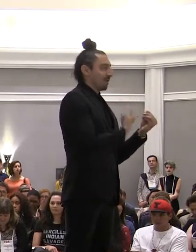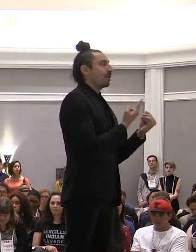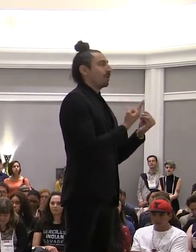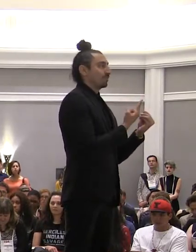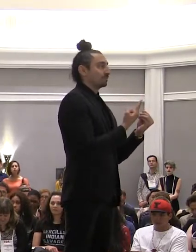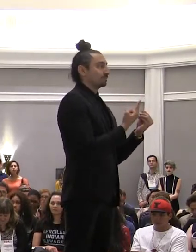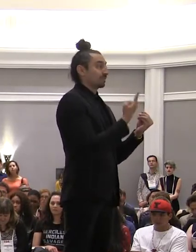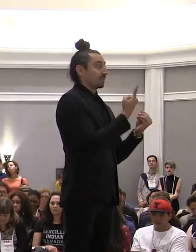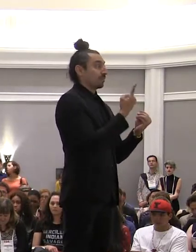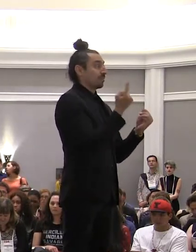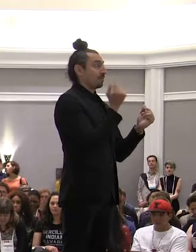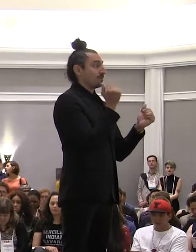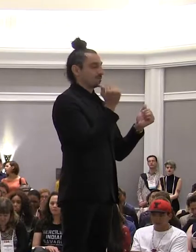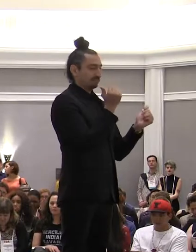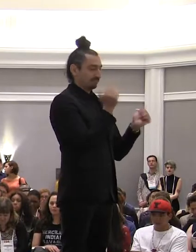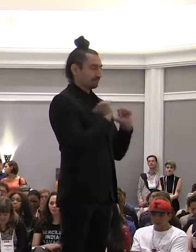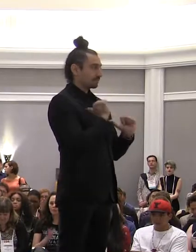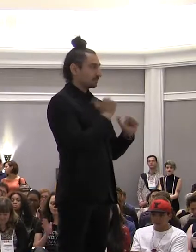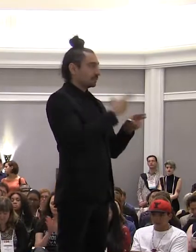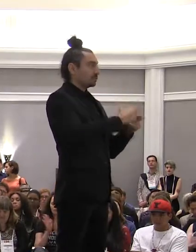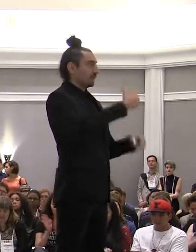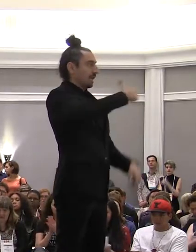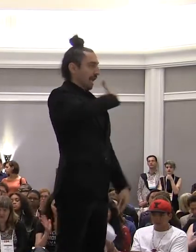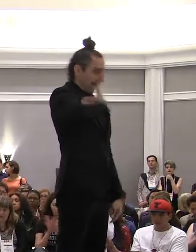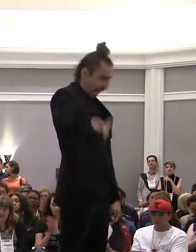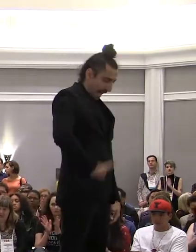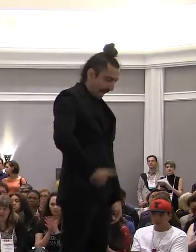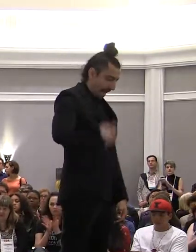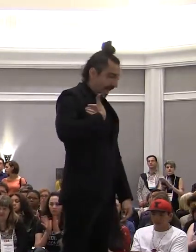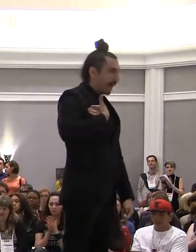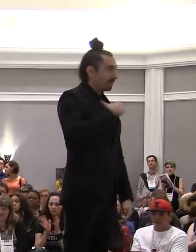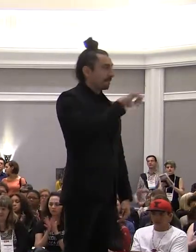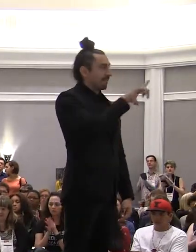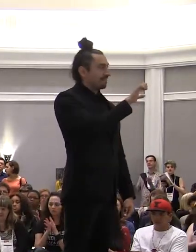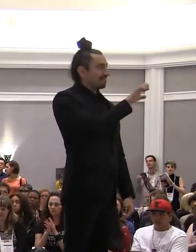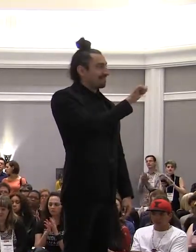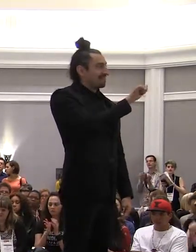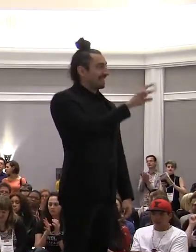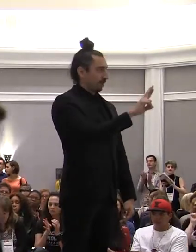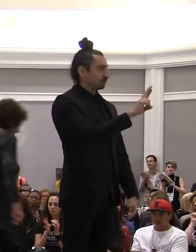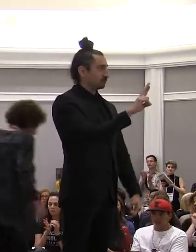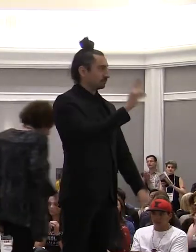called I am Lear. Thank you. Wow!